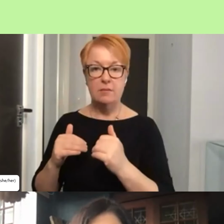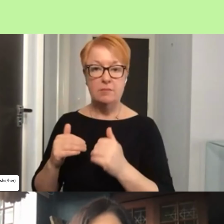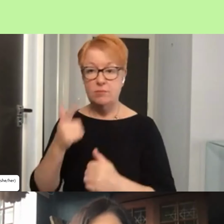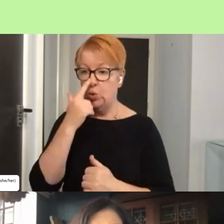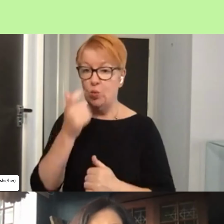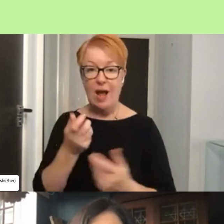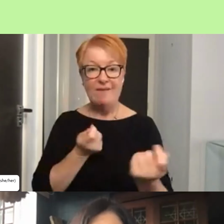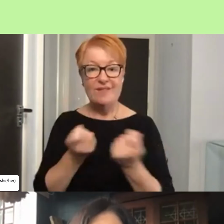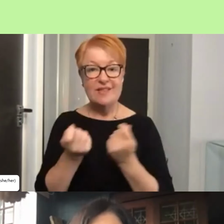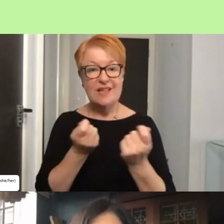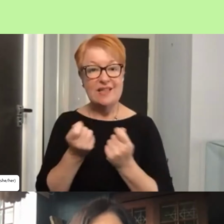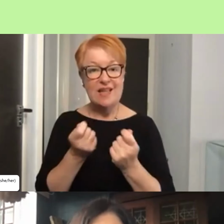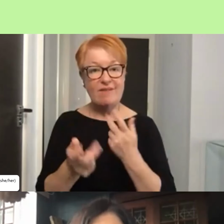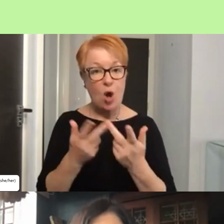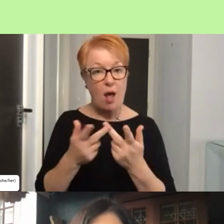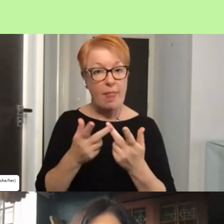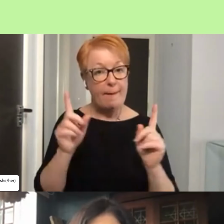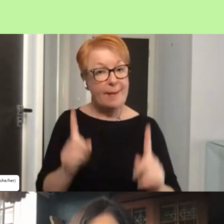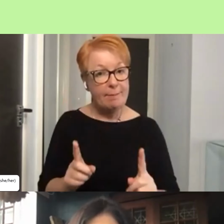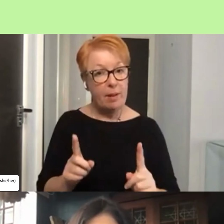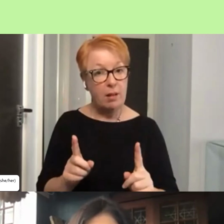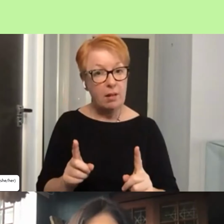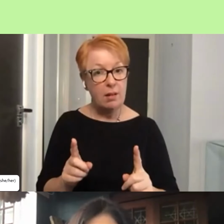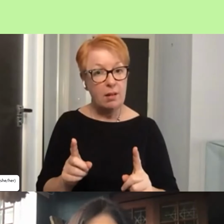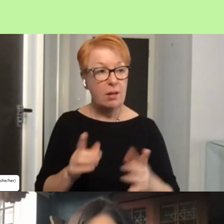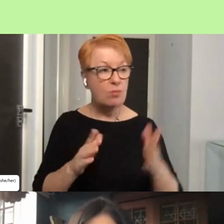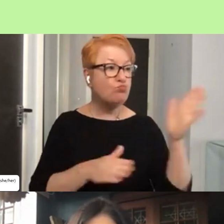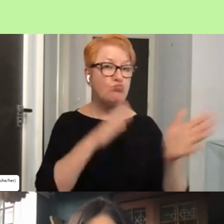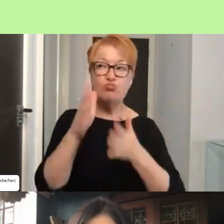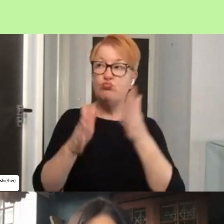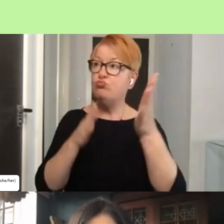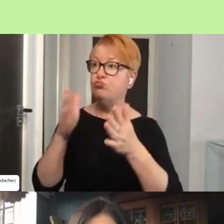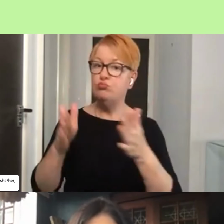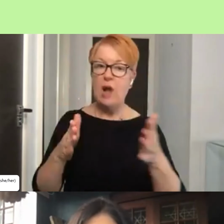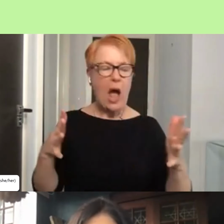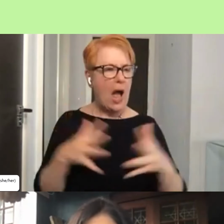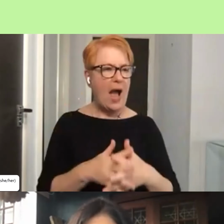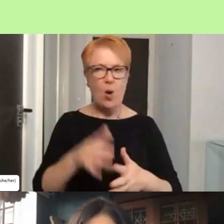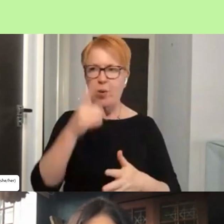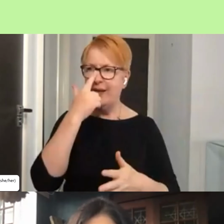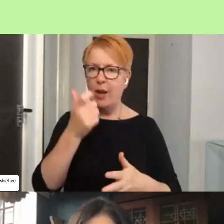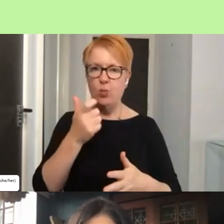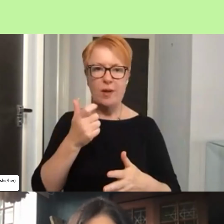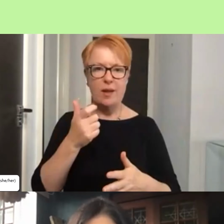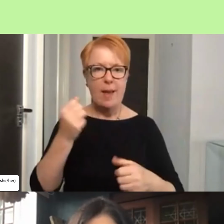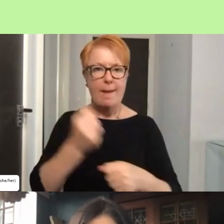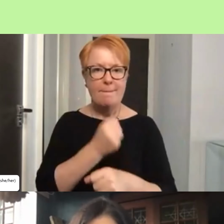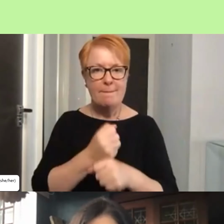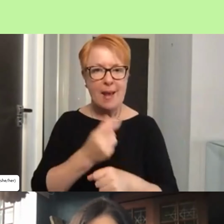how can we make this possible for other people in other places all over the country? How can we understand them? How can we engage with them?